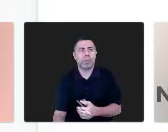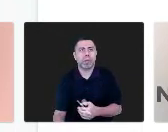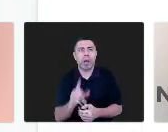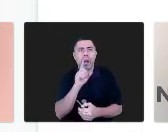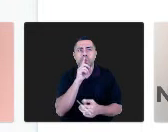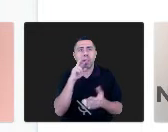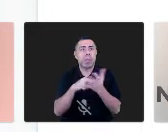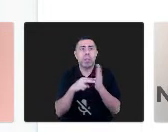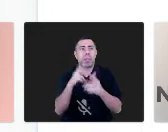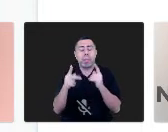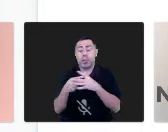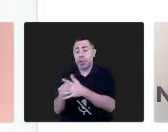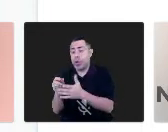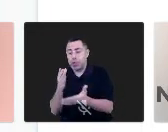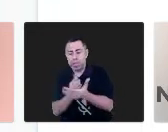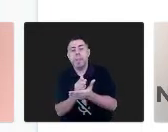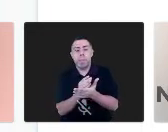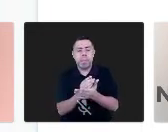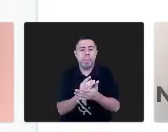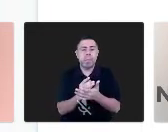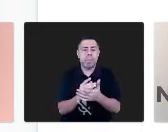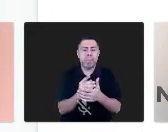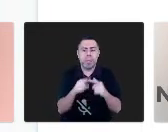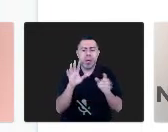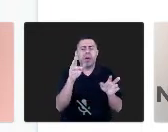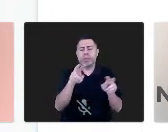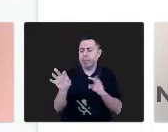uh oh yeah the parts um cc yeah for someone who's dealing with a child the multiple children at home